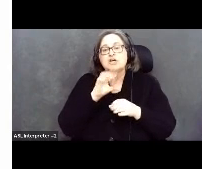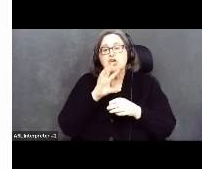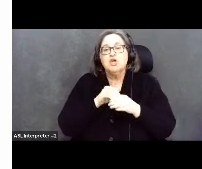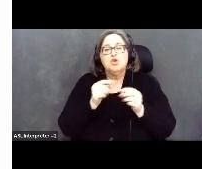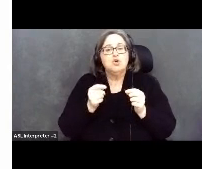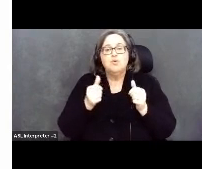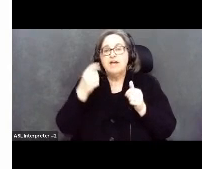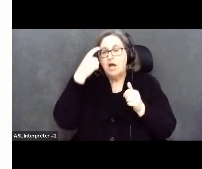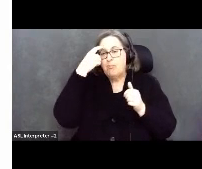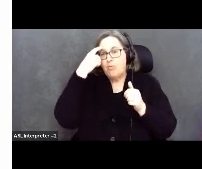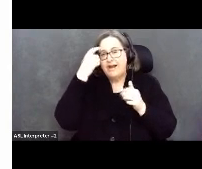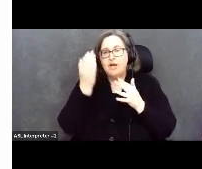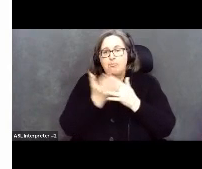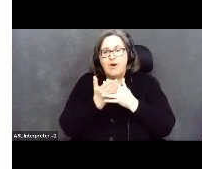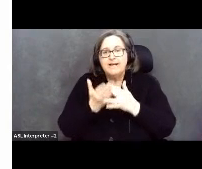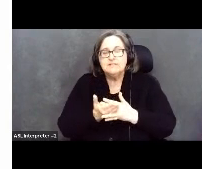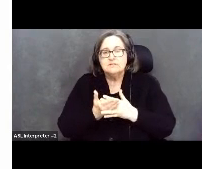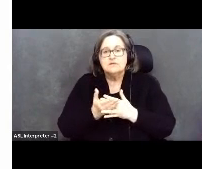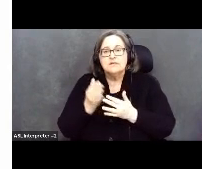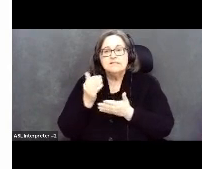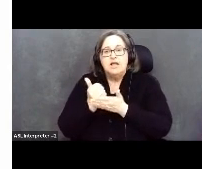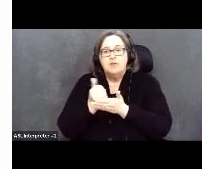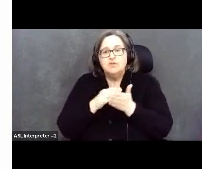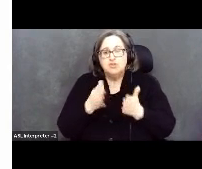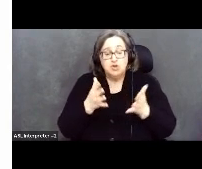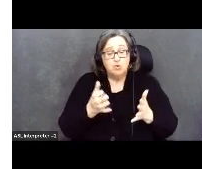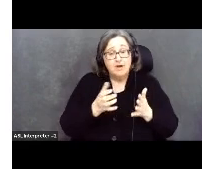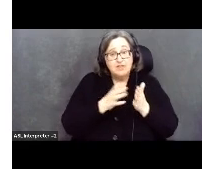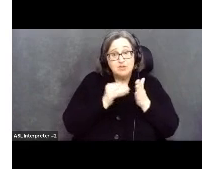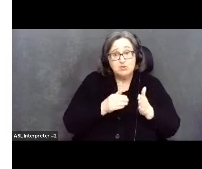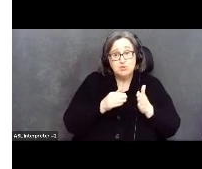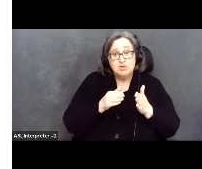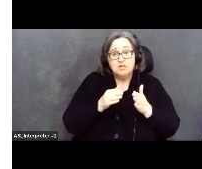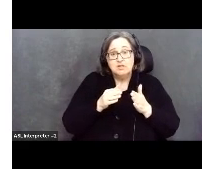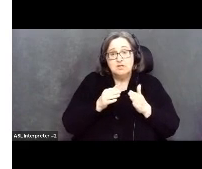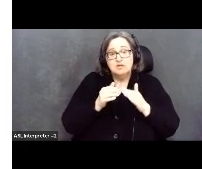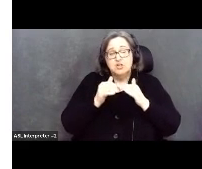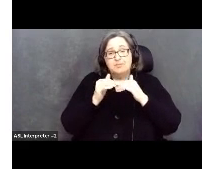beneficial for the student. We want to keep the student under their symptom threshold. We don't